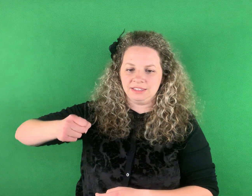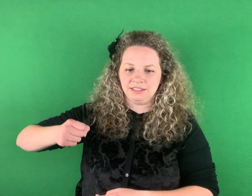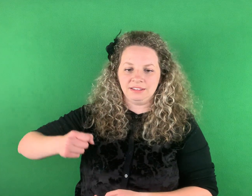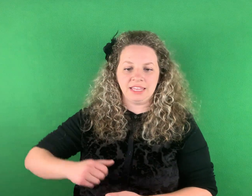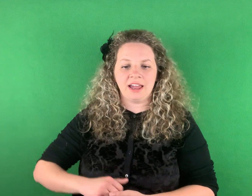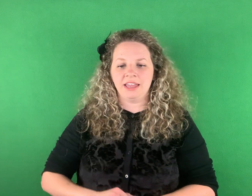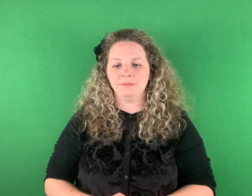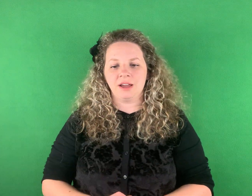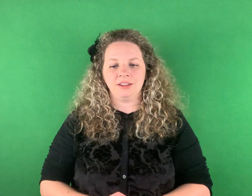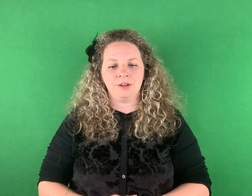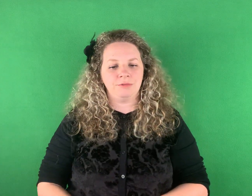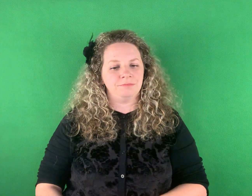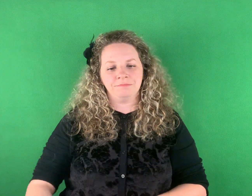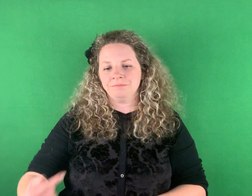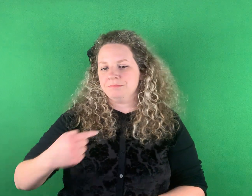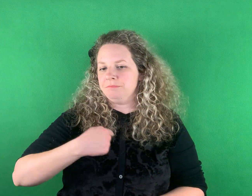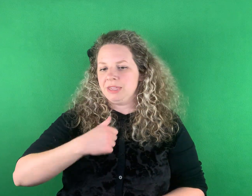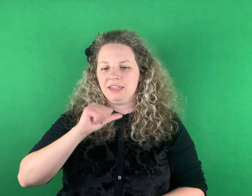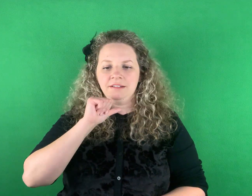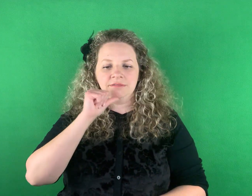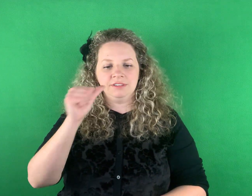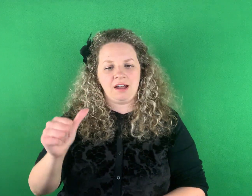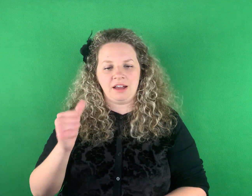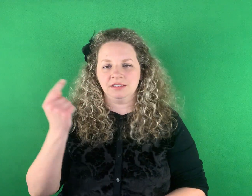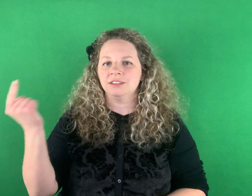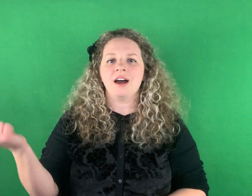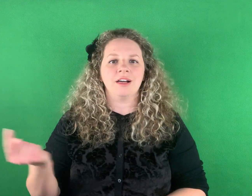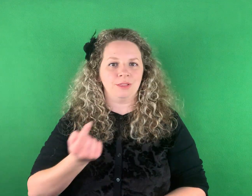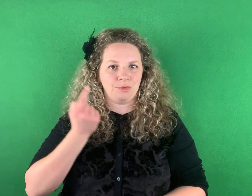“And I am not alone” ME NOT ALONE